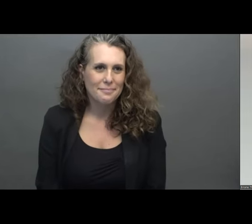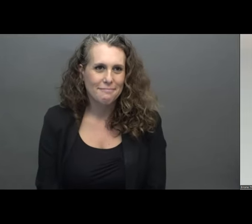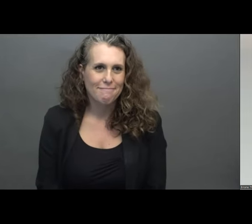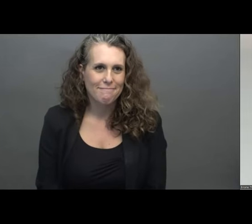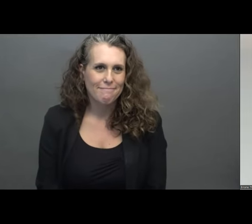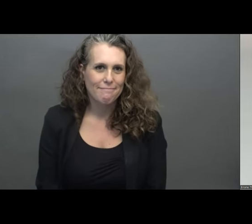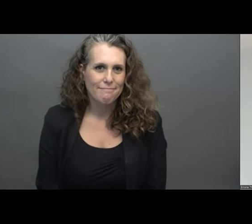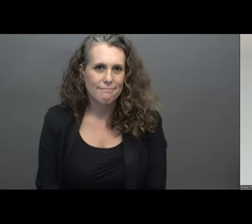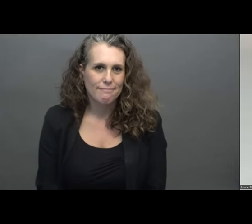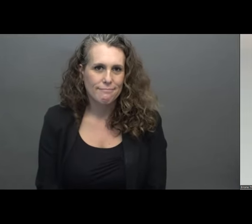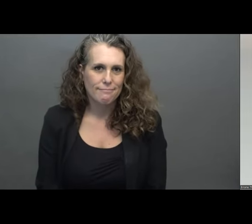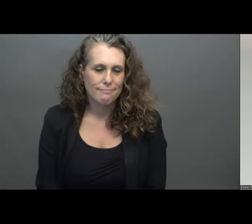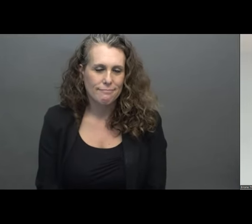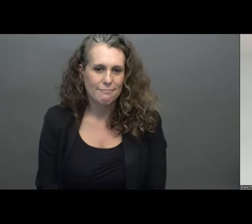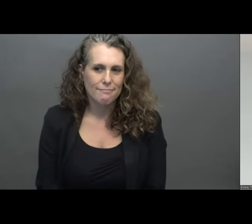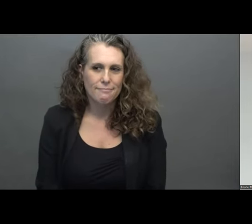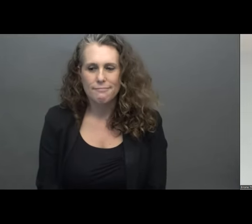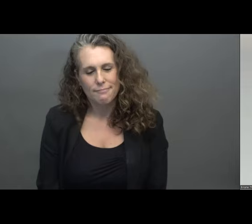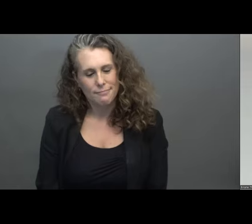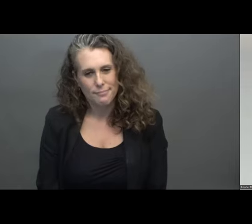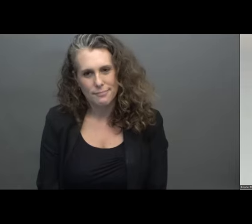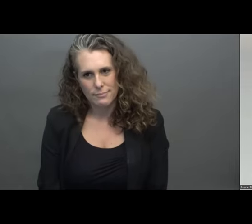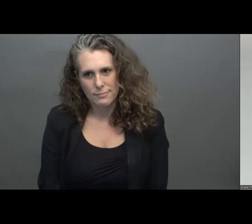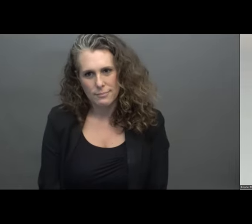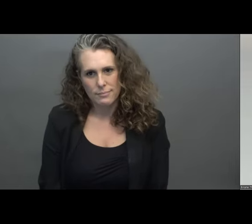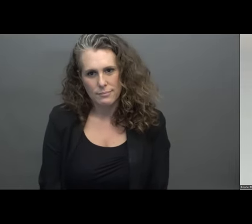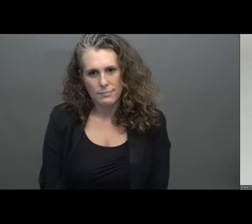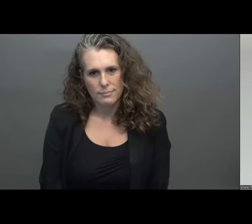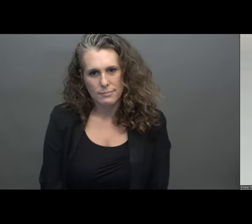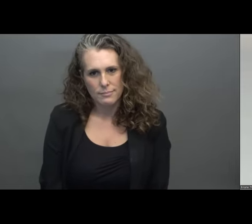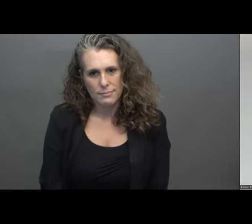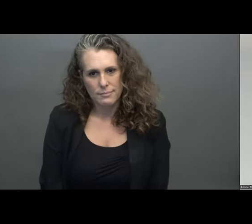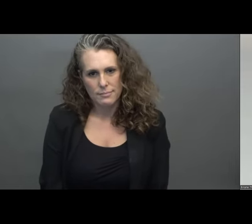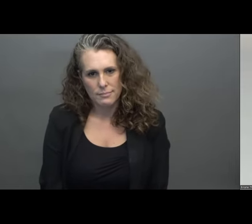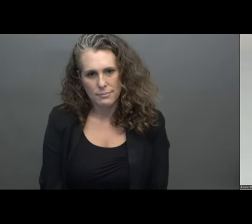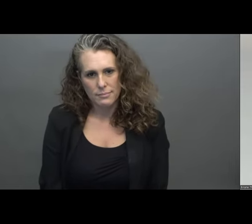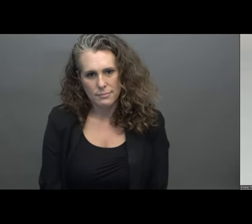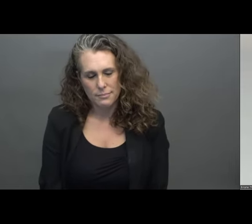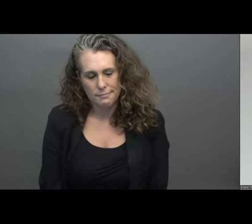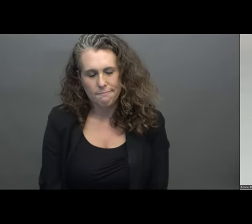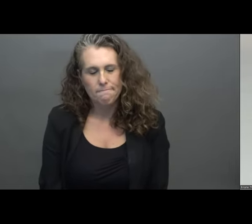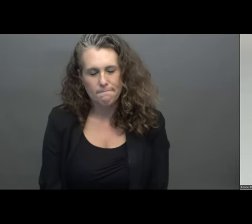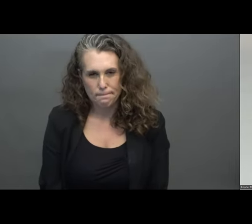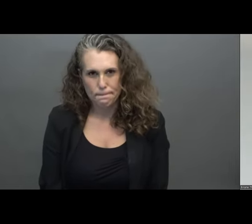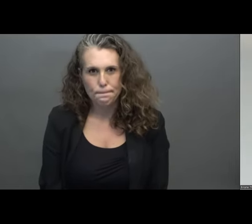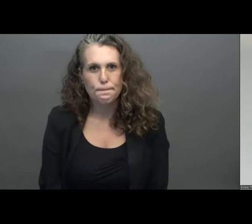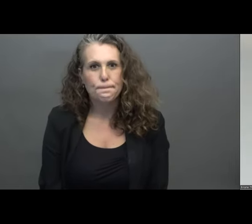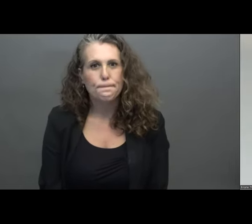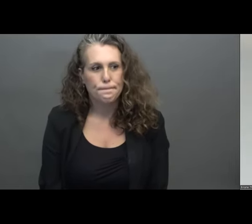16:09:18 lovey 16:09:21 Sheila problematic that person and